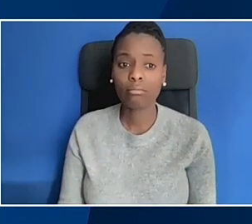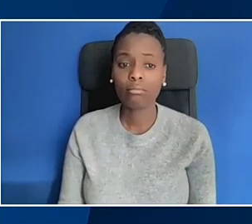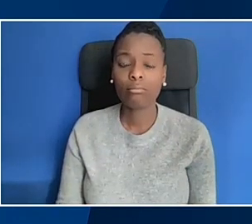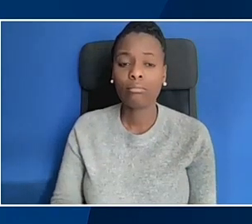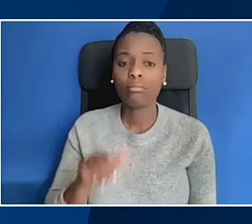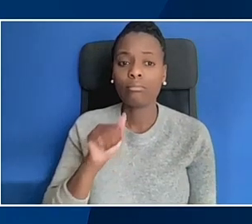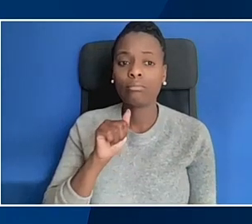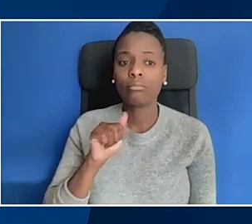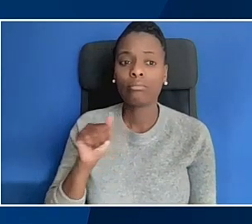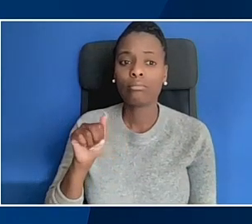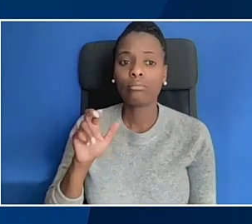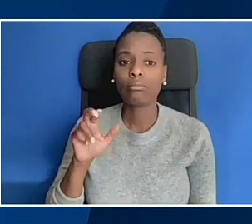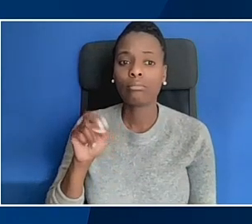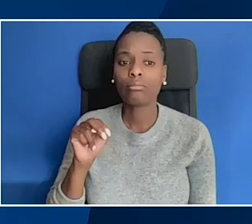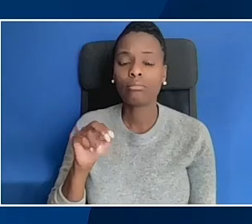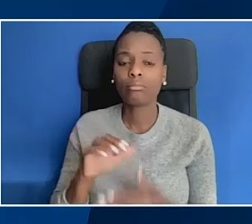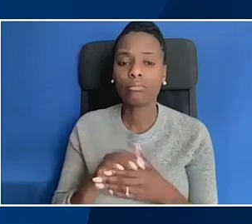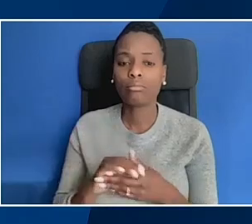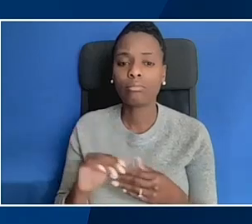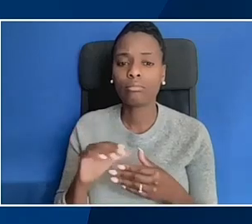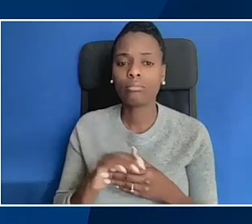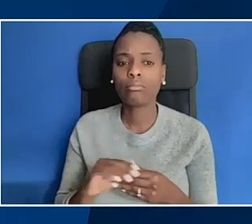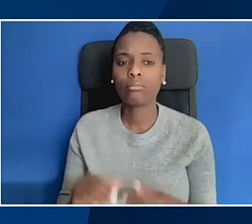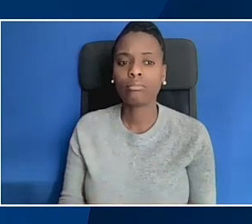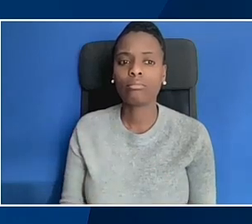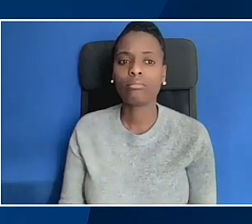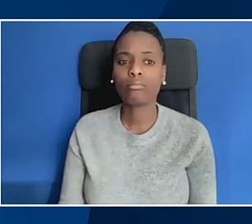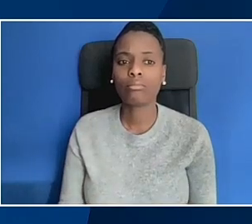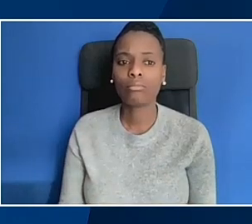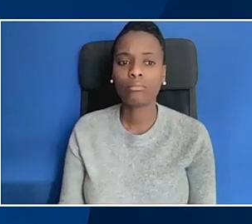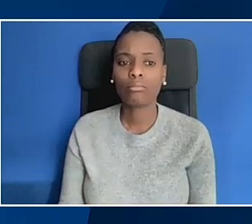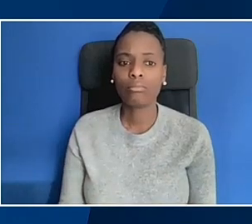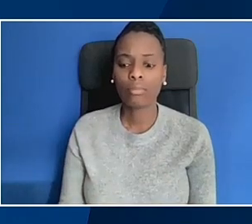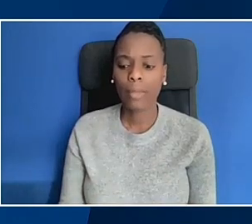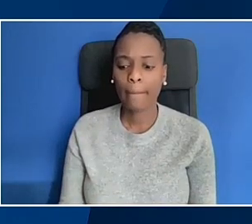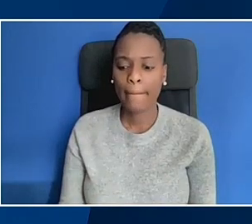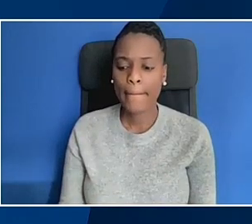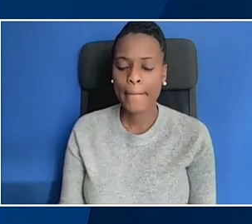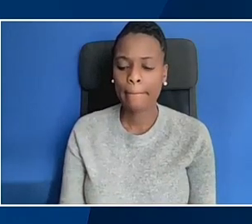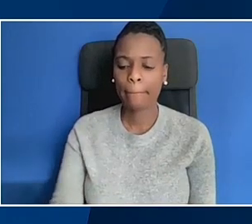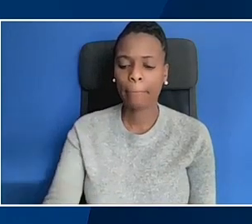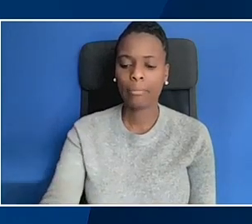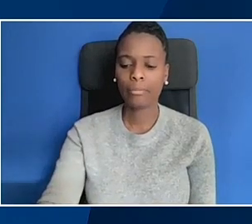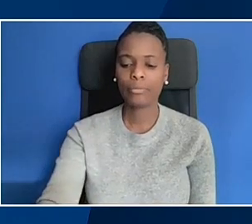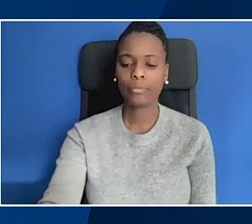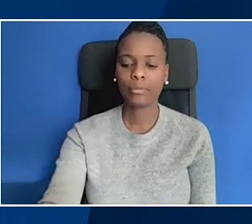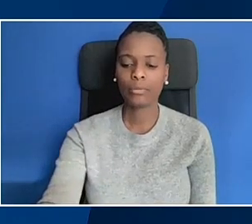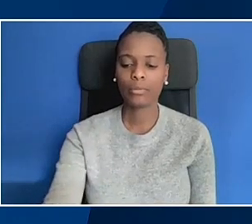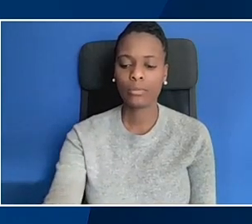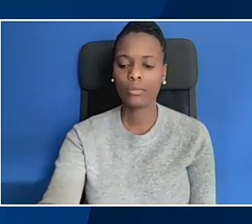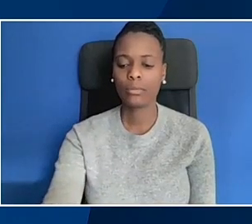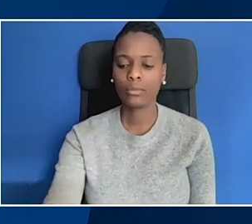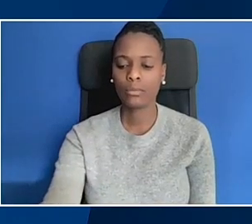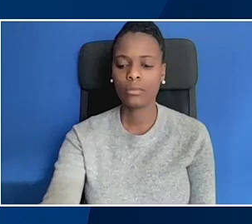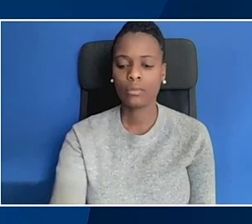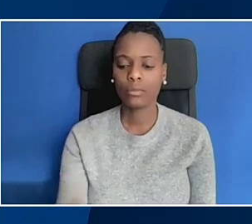Let's see, you know, we had a chance to review the subcommittee's alternate